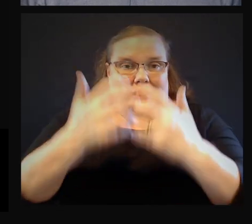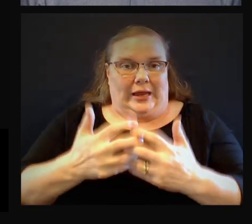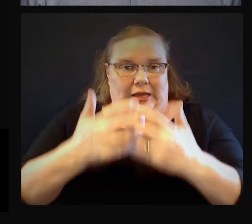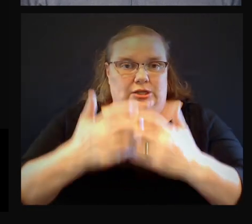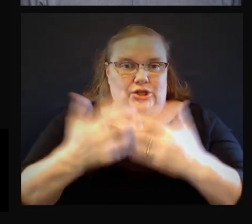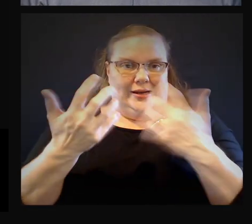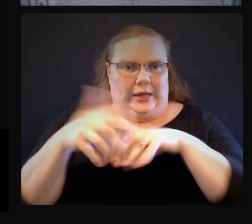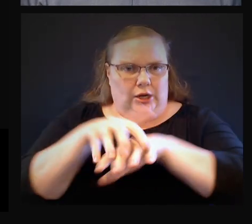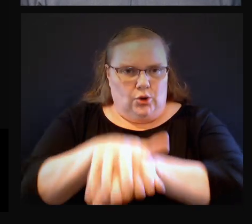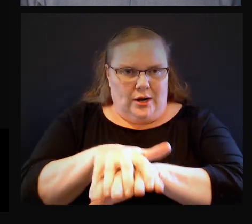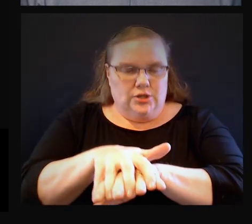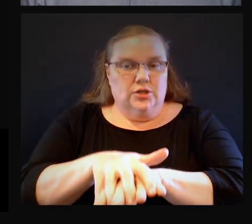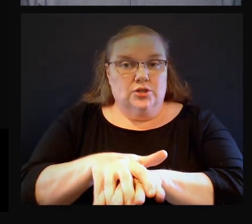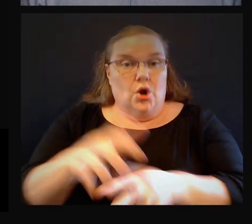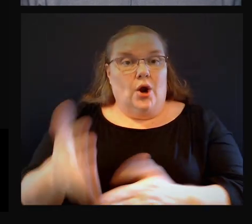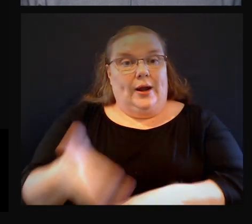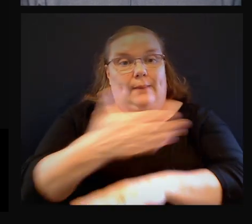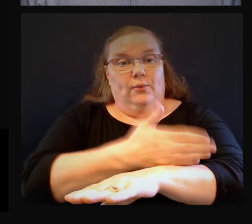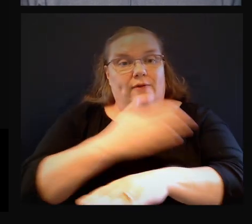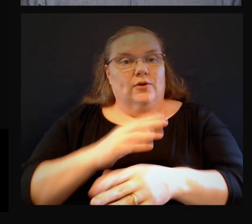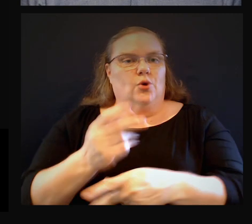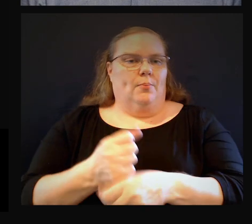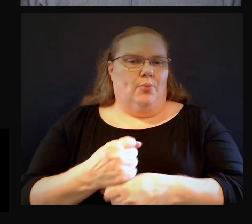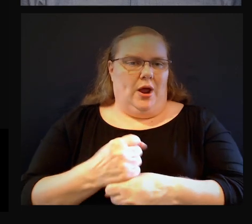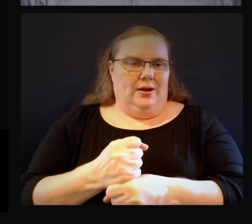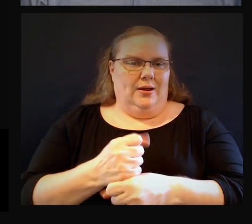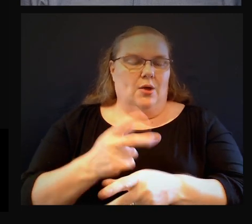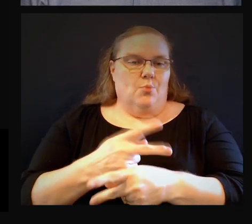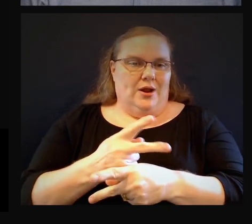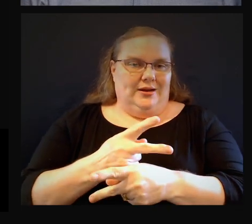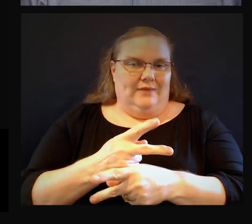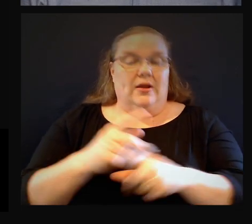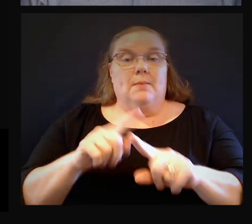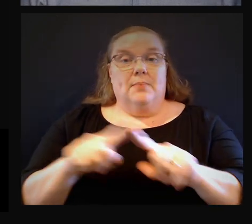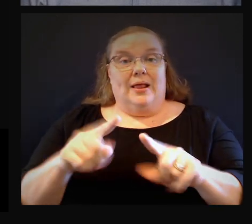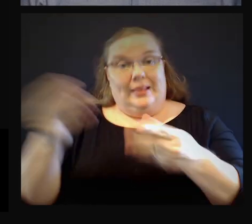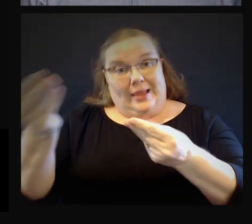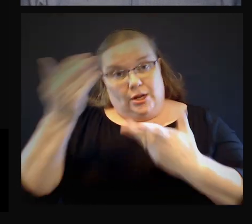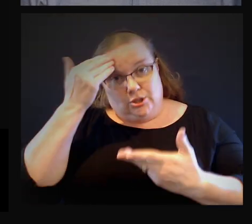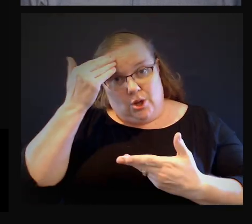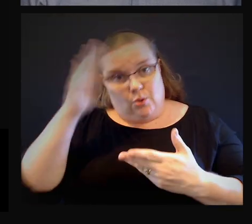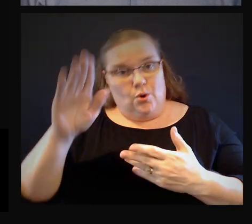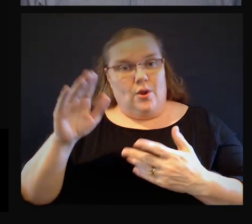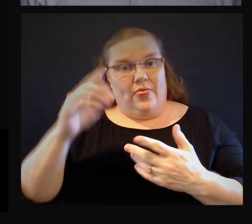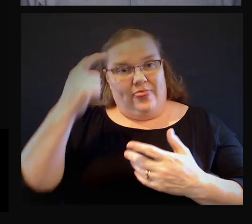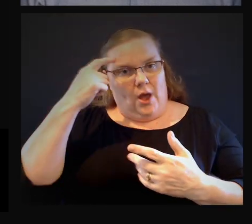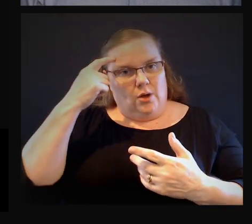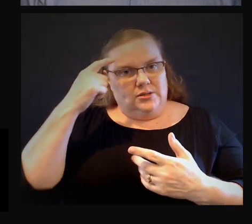in Visual Studio are improving your productivity. Let us know your thoughts on Twitter @visualc,